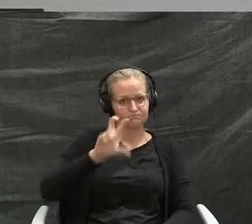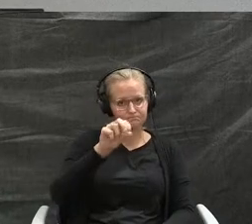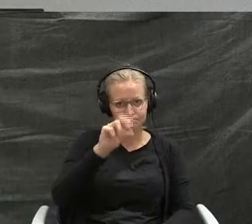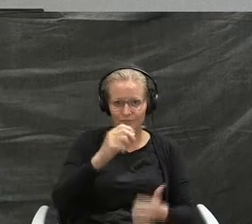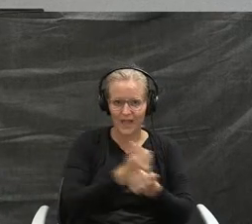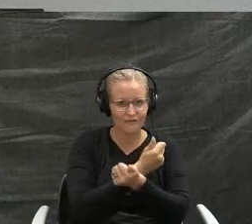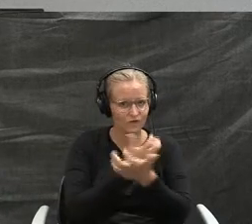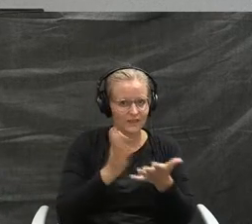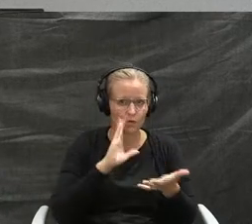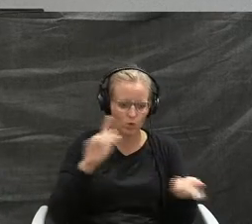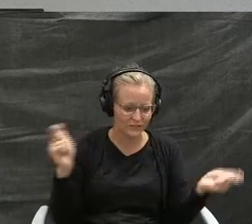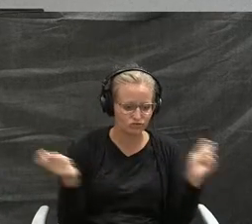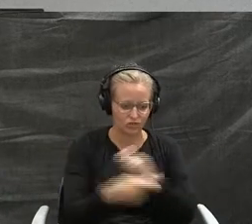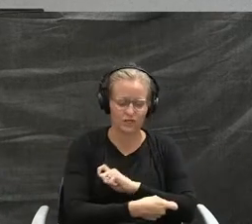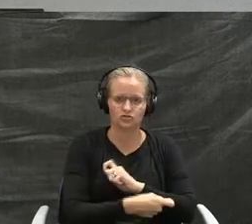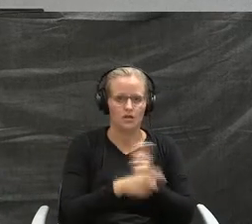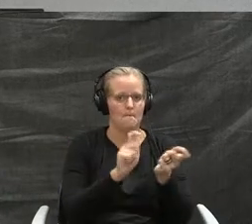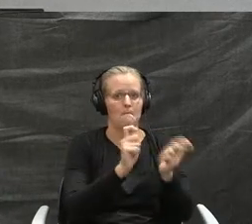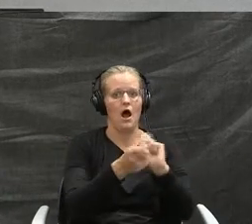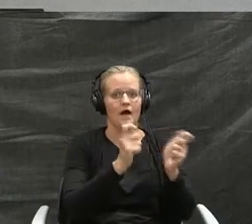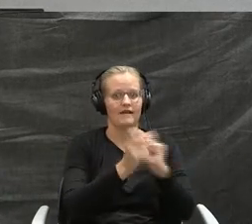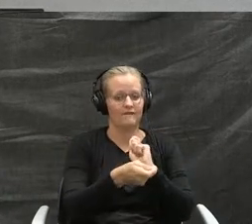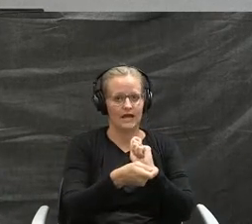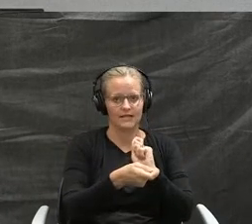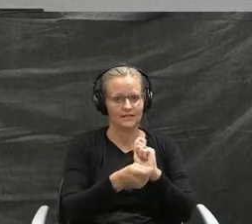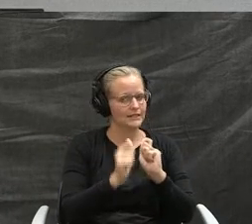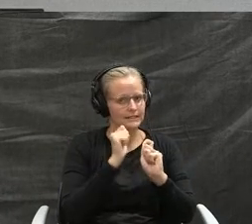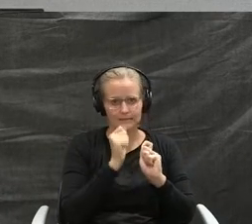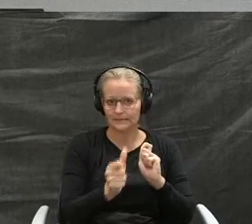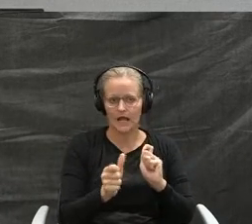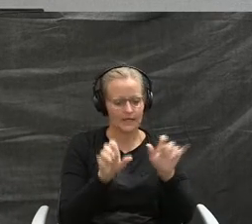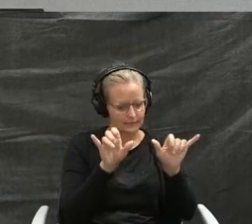handled. We're also going to refine our virtual model of